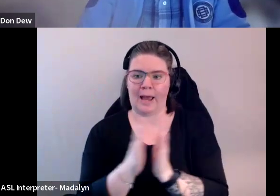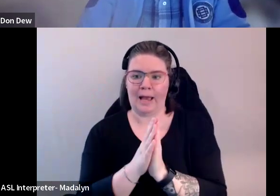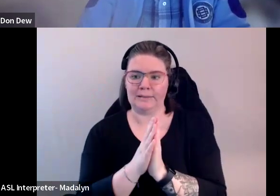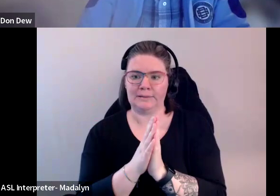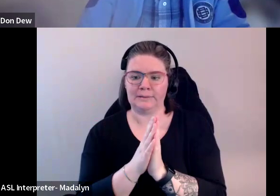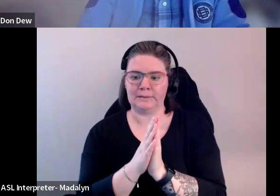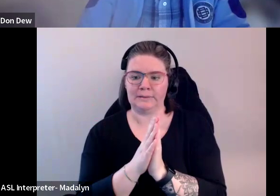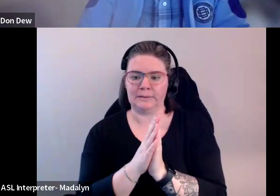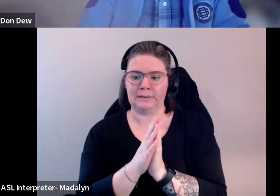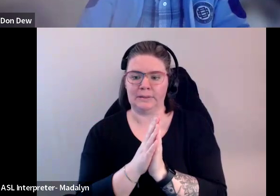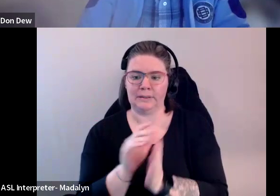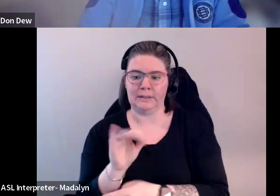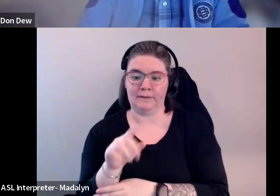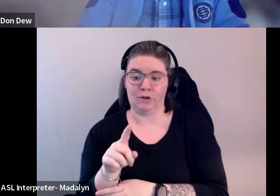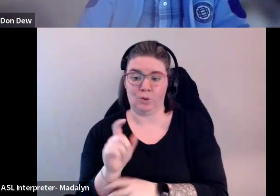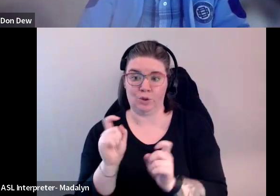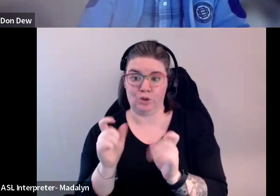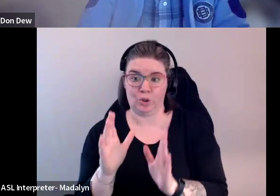Brooke Wilson (she/her): if you're a donor, it says D, on your